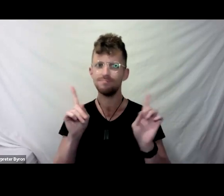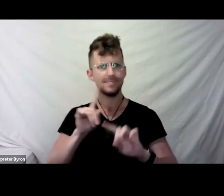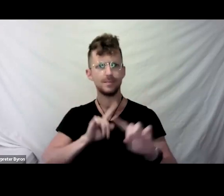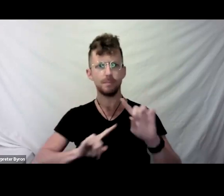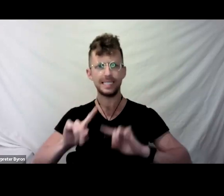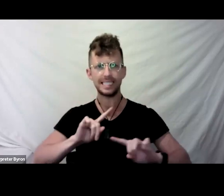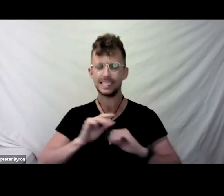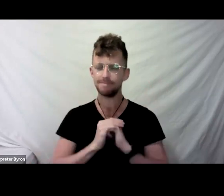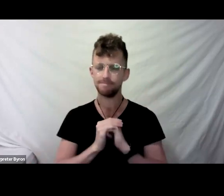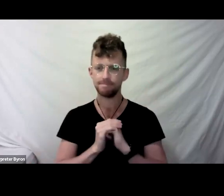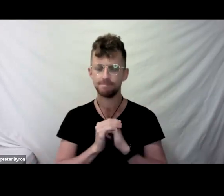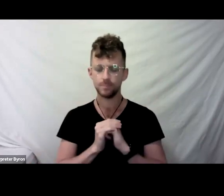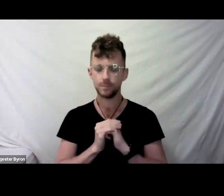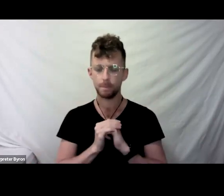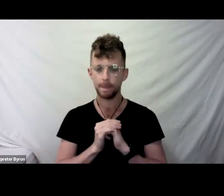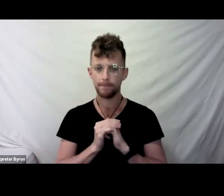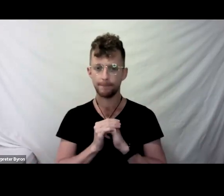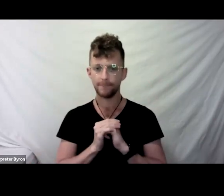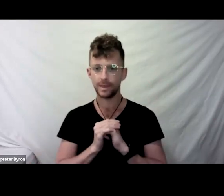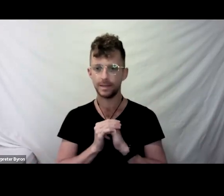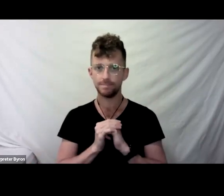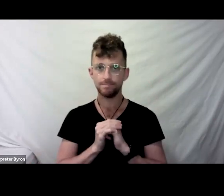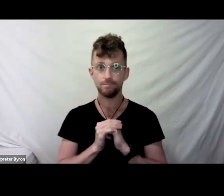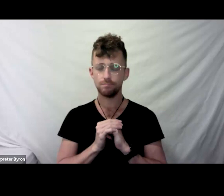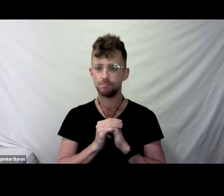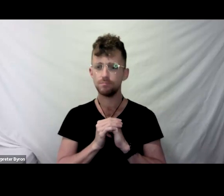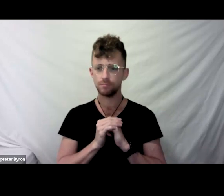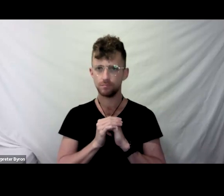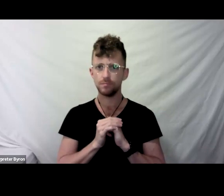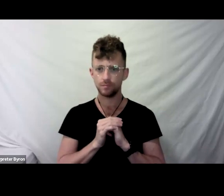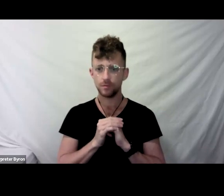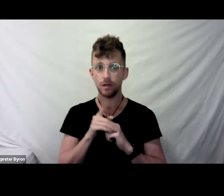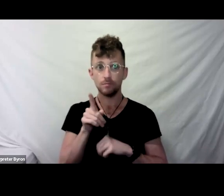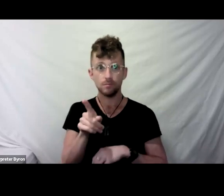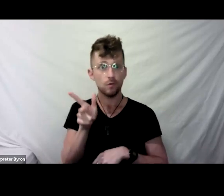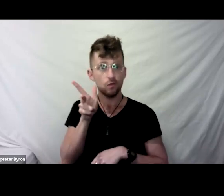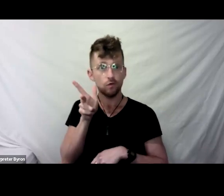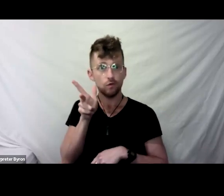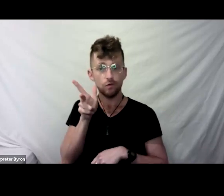So you probably will have had an announcement as you joined or shortly after that.